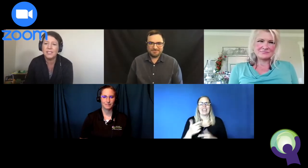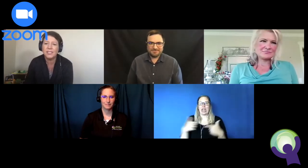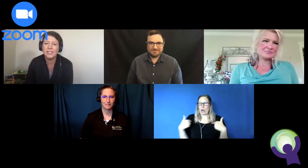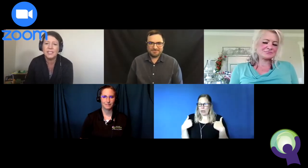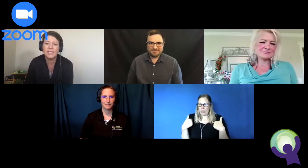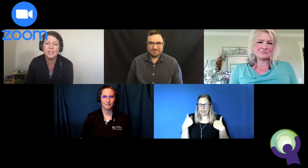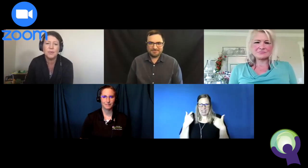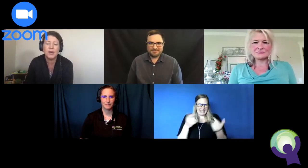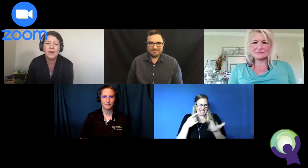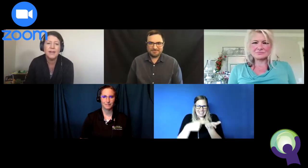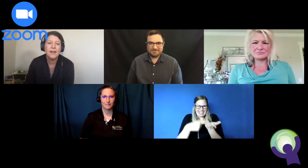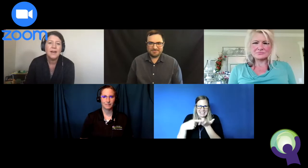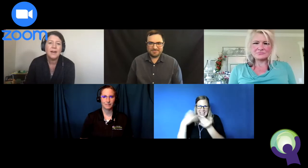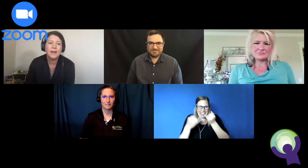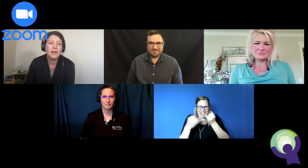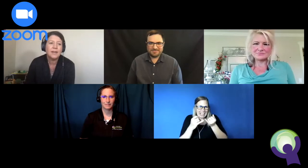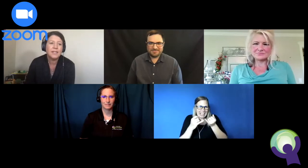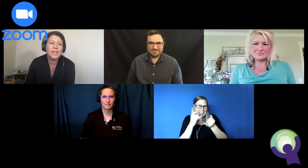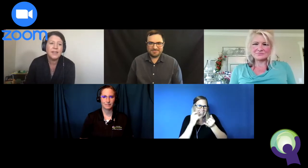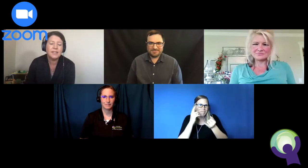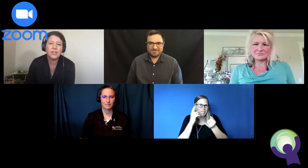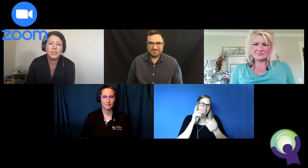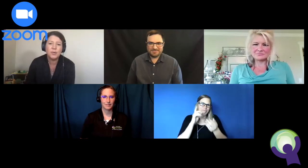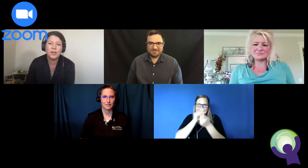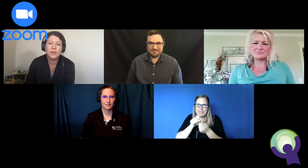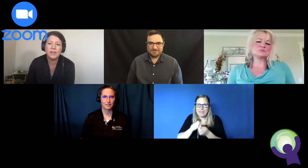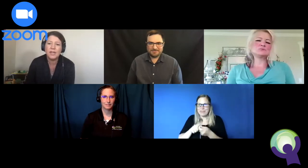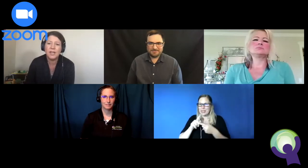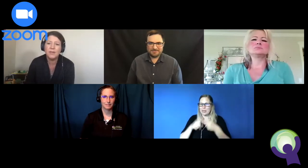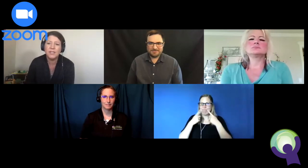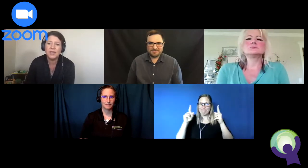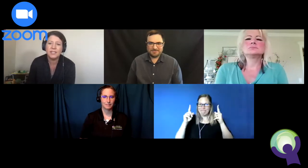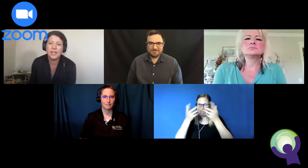logistics this morning. Keith is our interpreter, along with